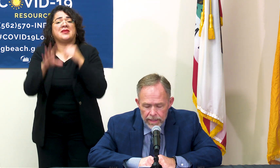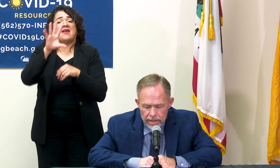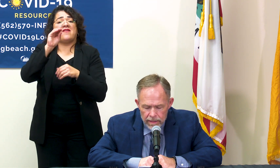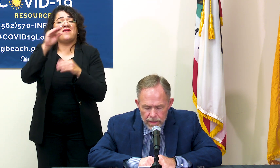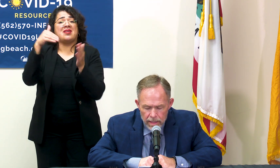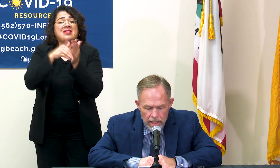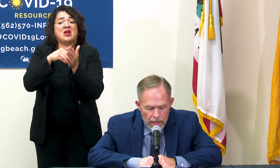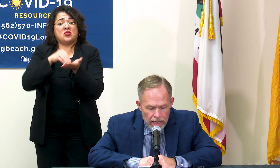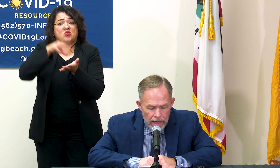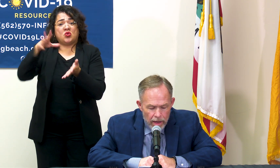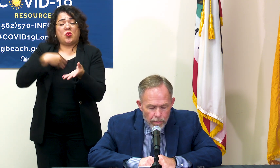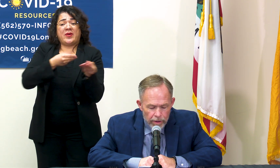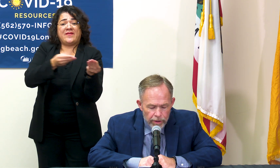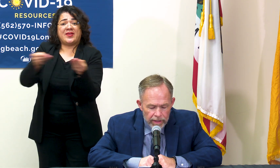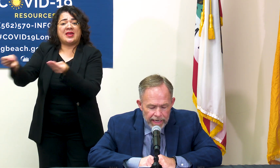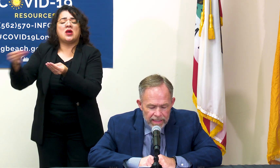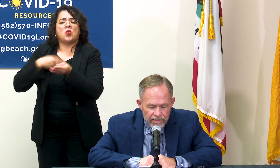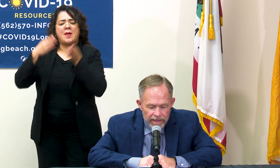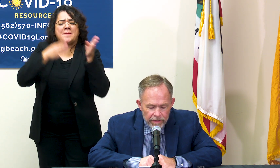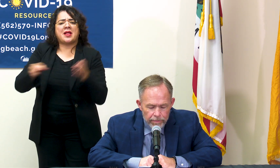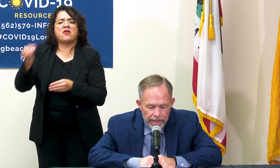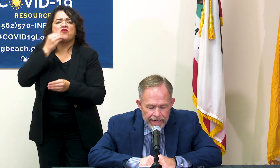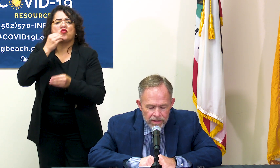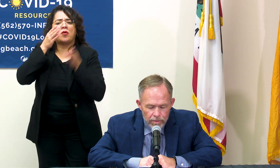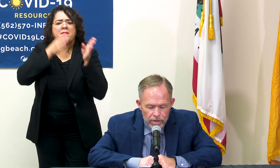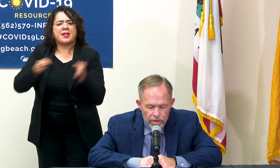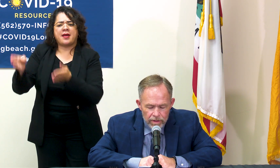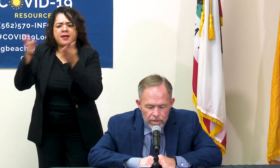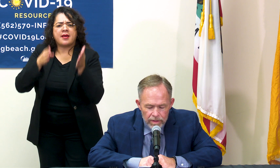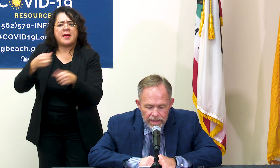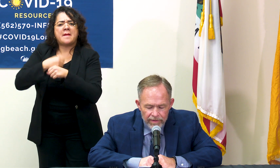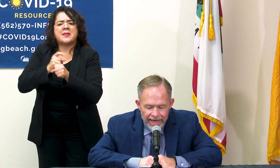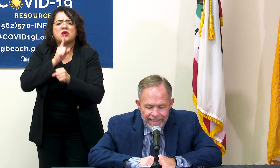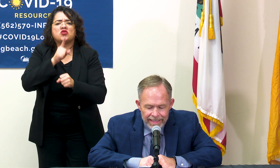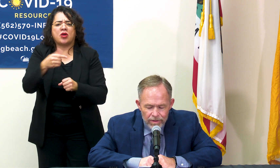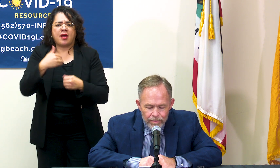day. We are currently activating plans to ensure that students can have access to